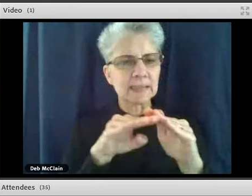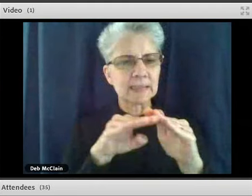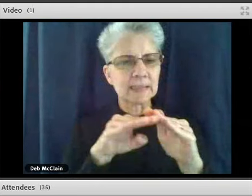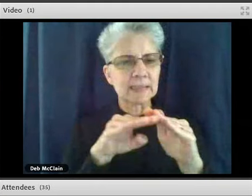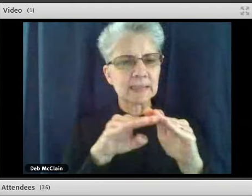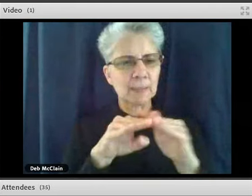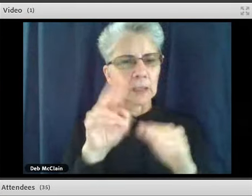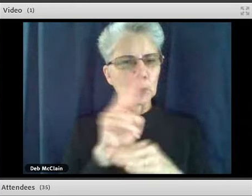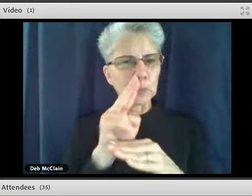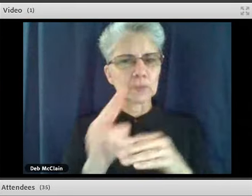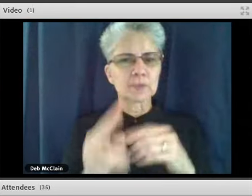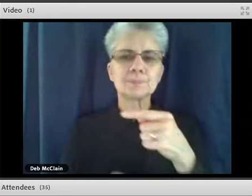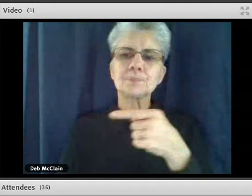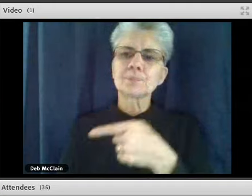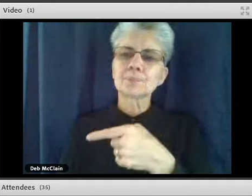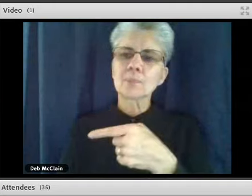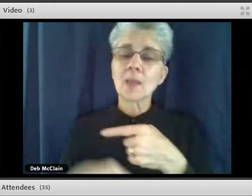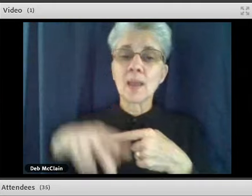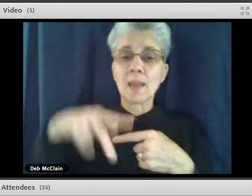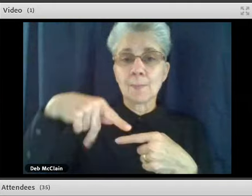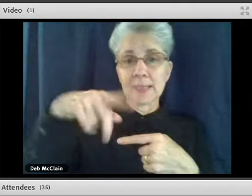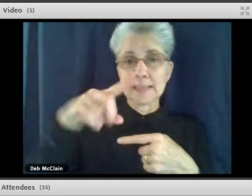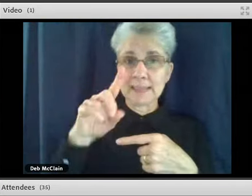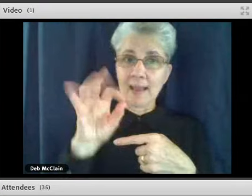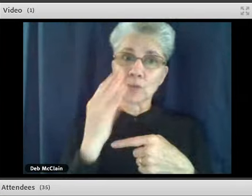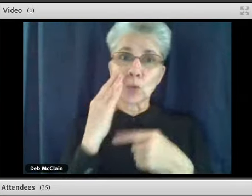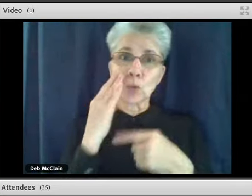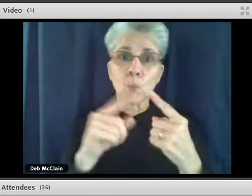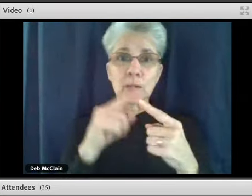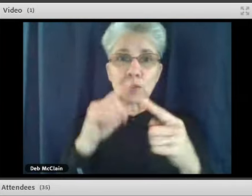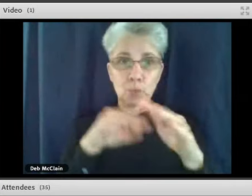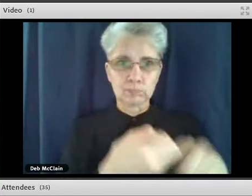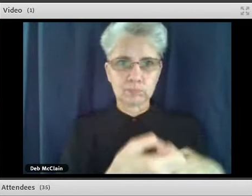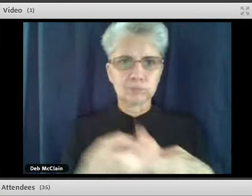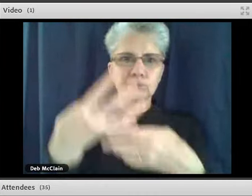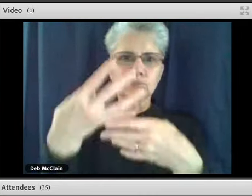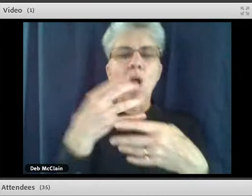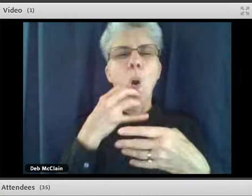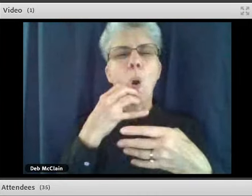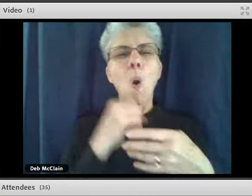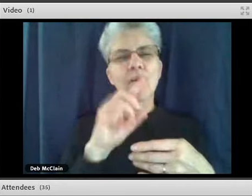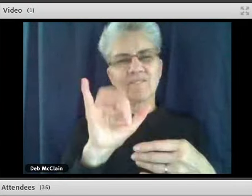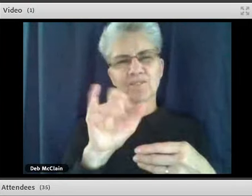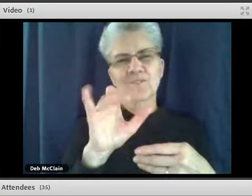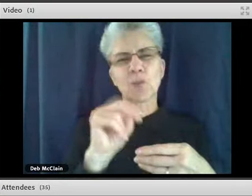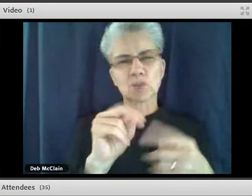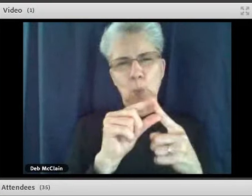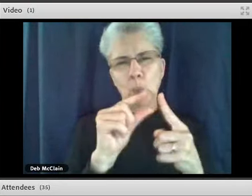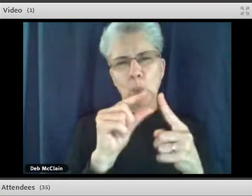pull up a pull up, open a Word document, and check it for accessibility. PDFs. When you go --